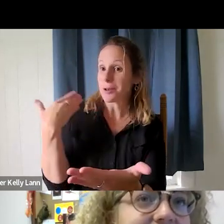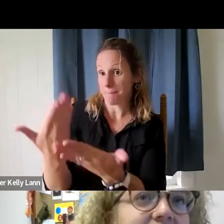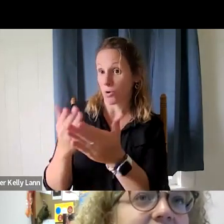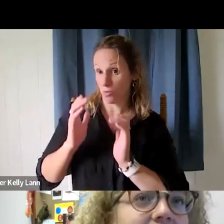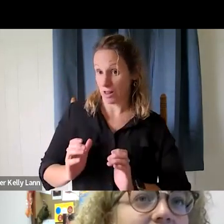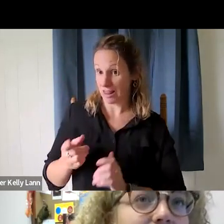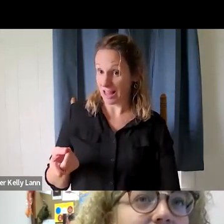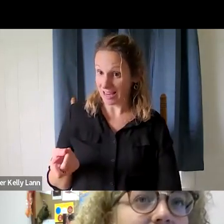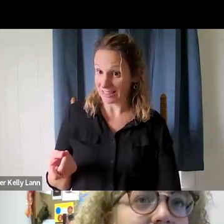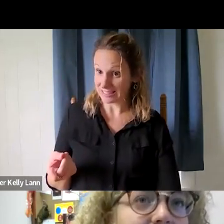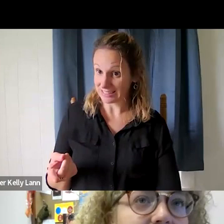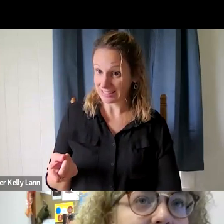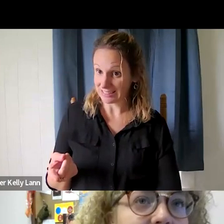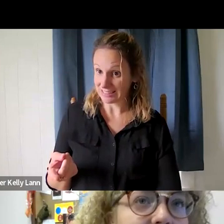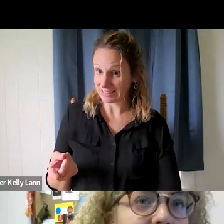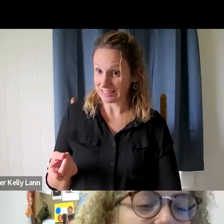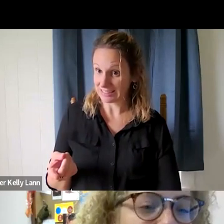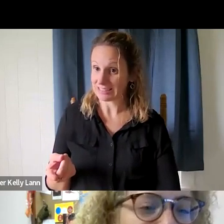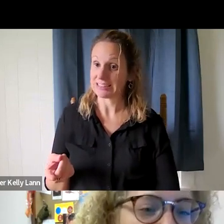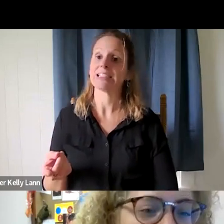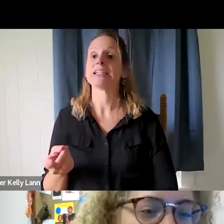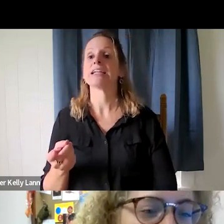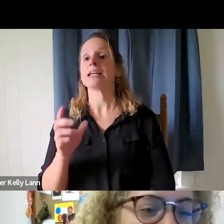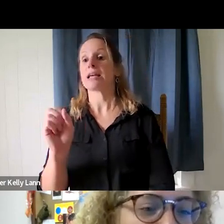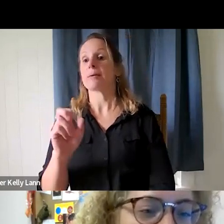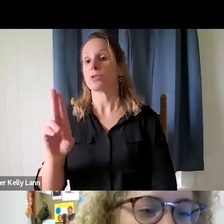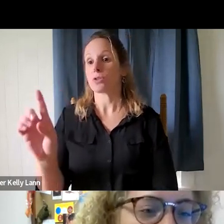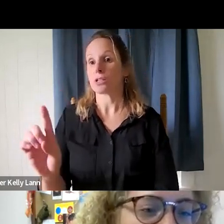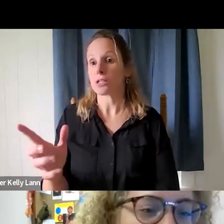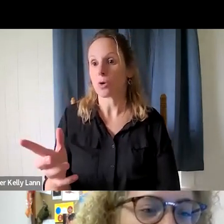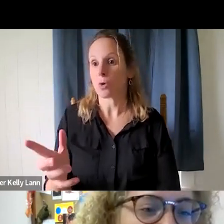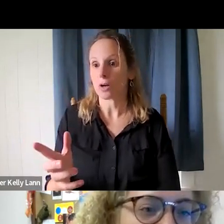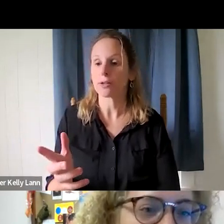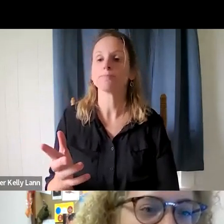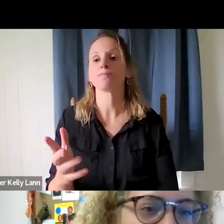is, their substance use disorder is not material to the illness is how long I will take to do it.